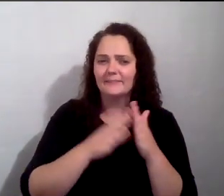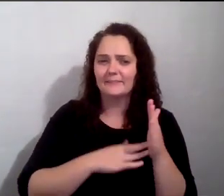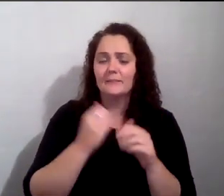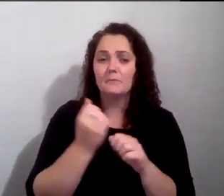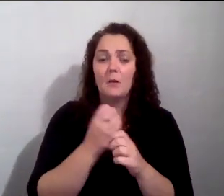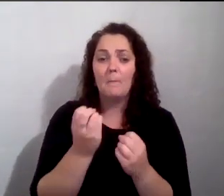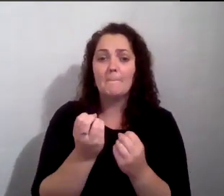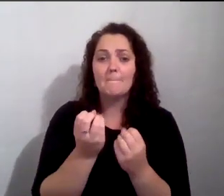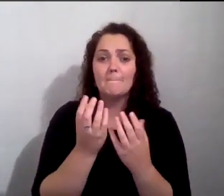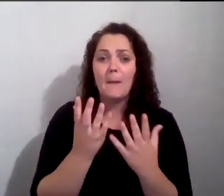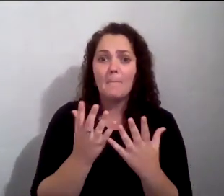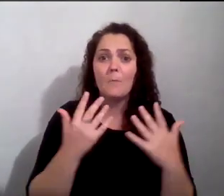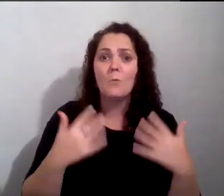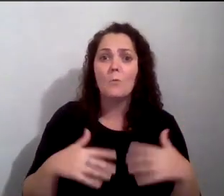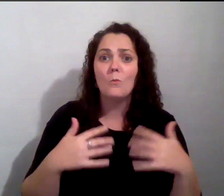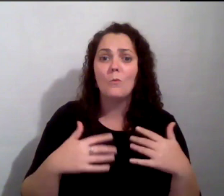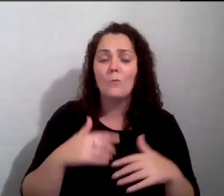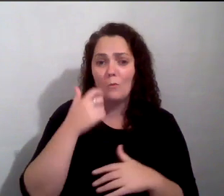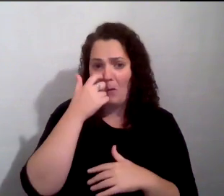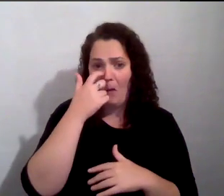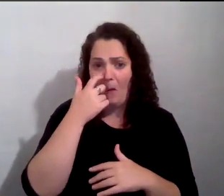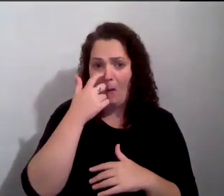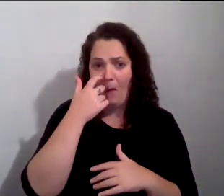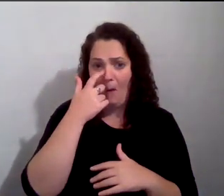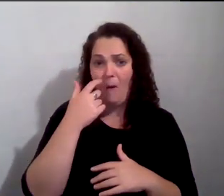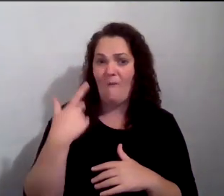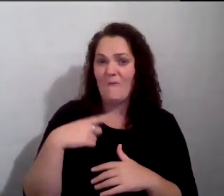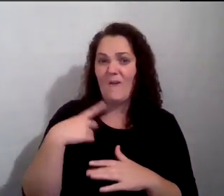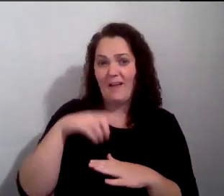sense of a vanishing point or Cartesian perspective.